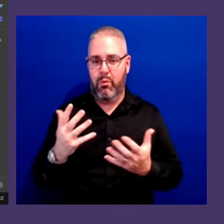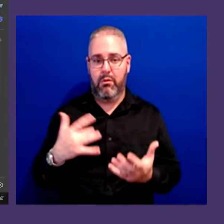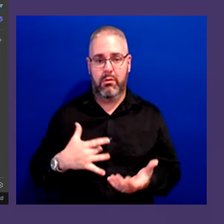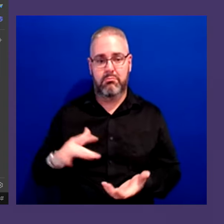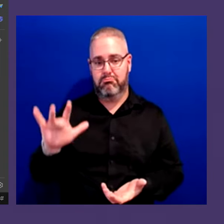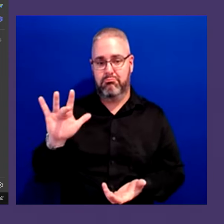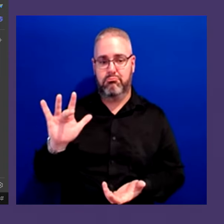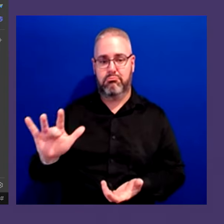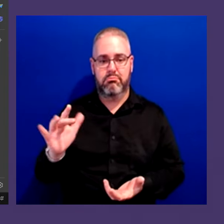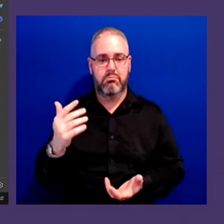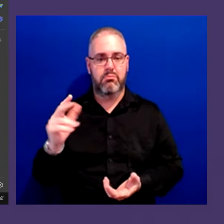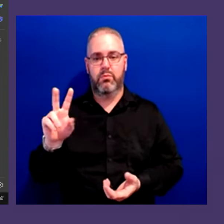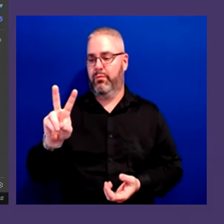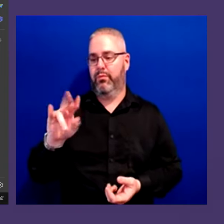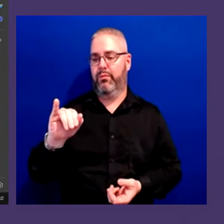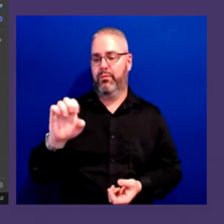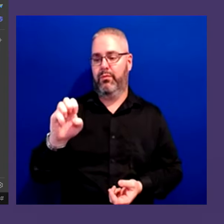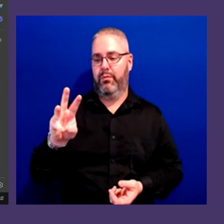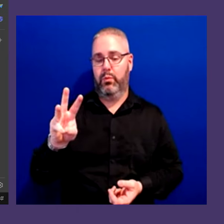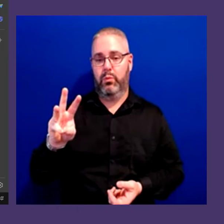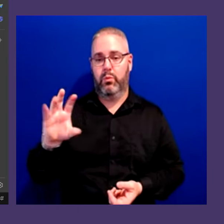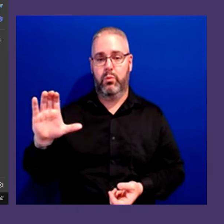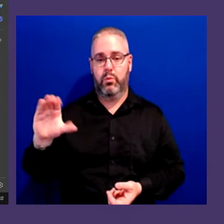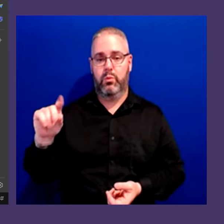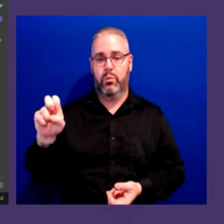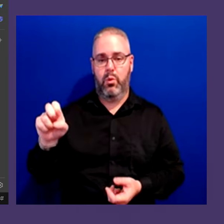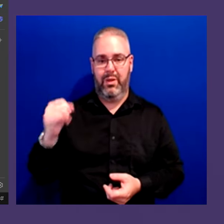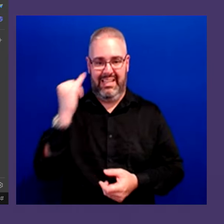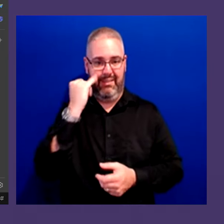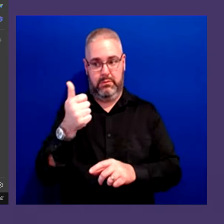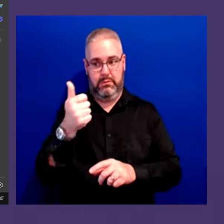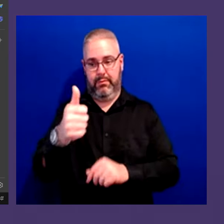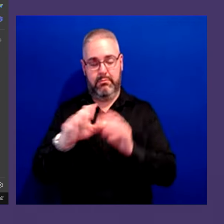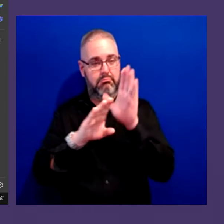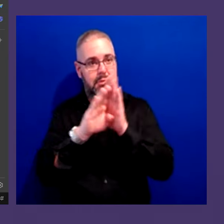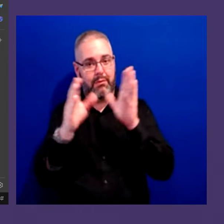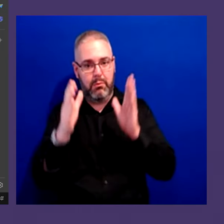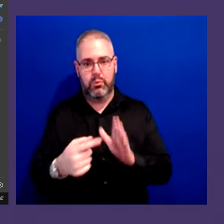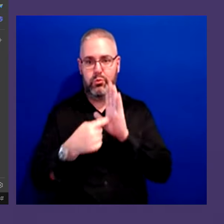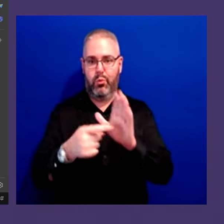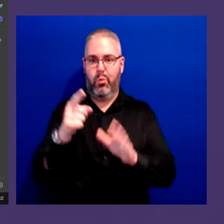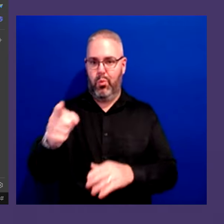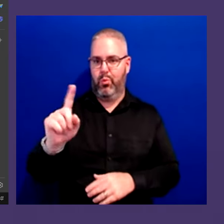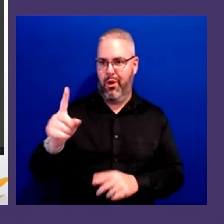a developer and it'll actually show you source code that you can